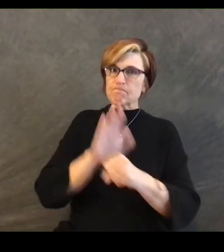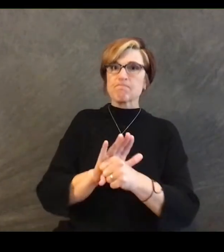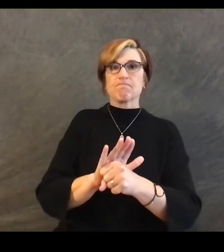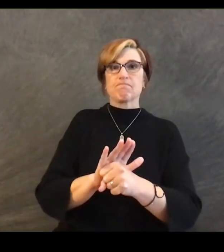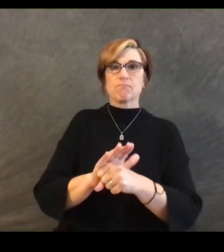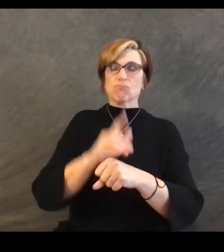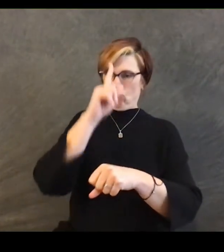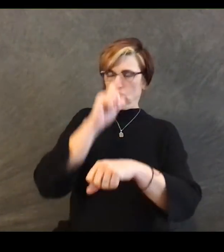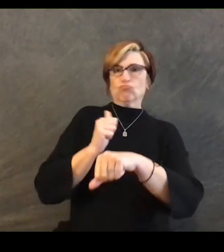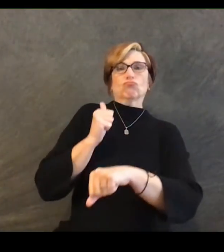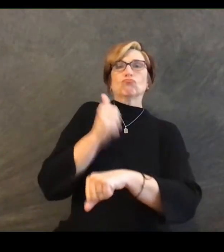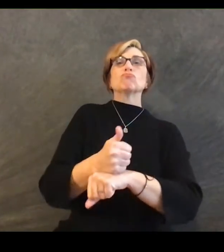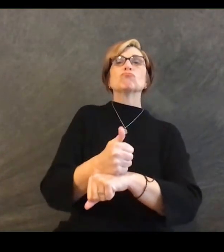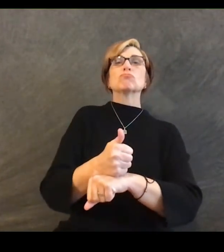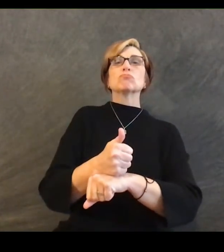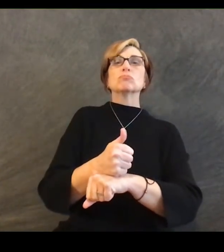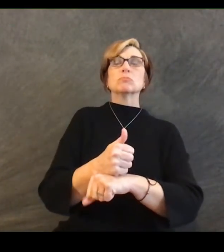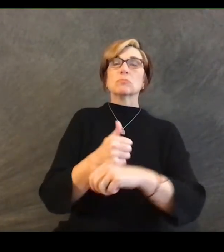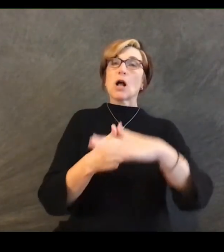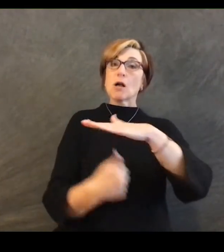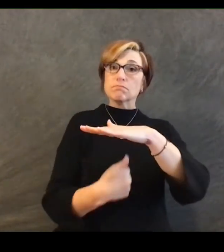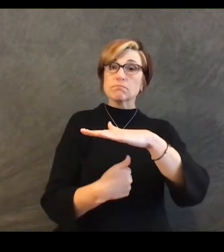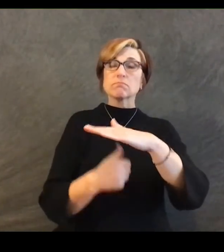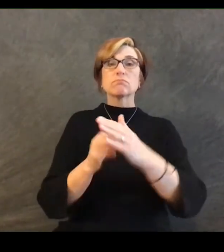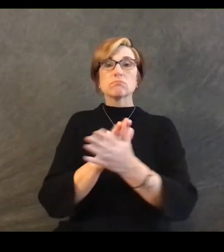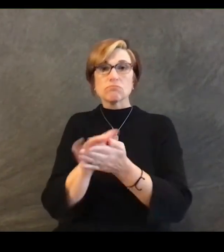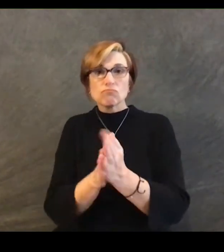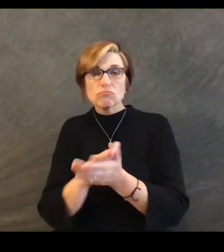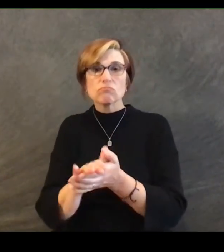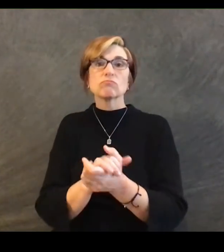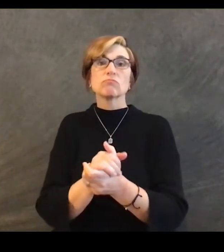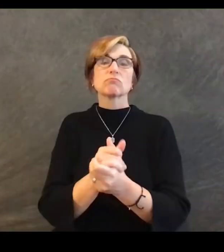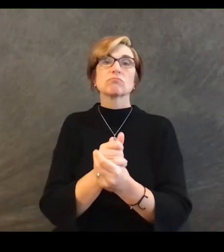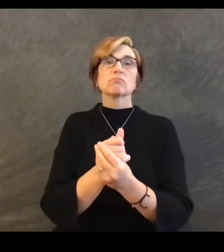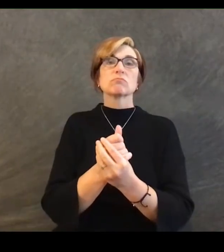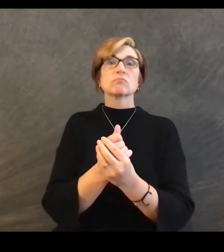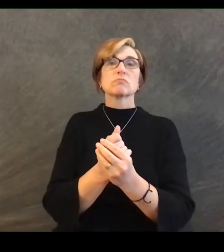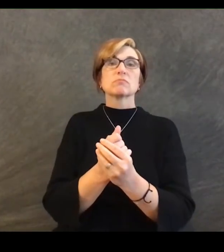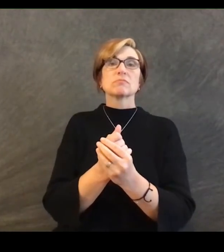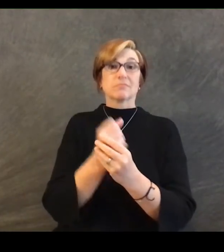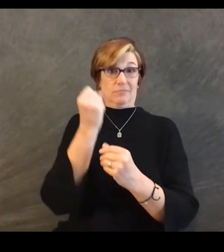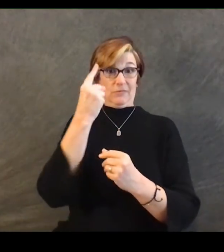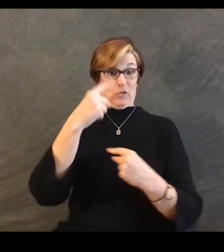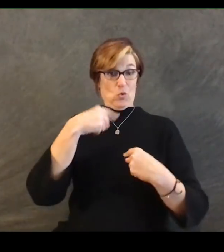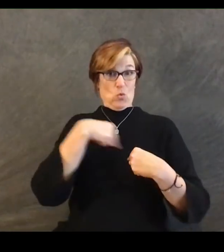the globe and in the united states are strengthened by our resolve to continue